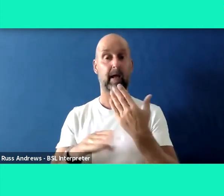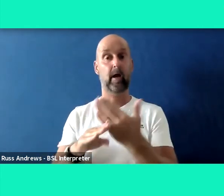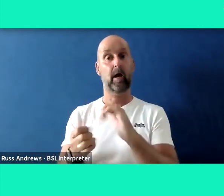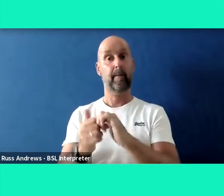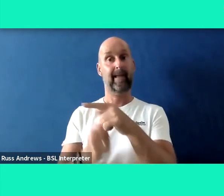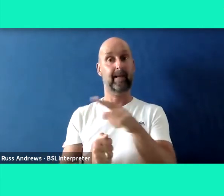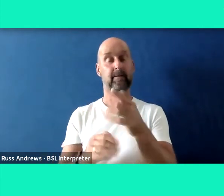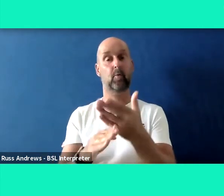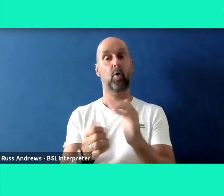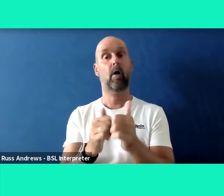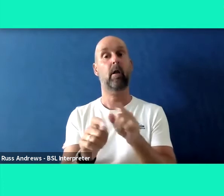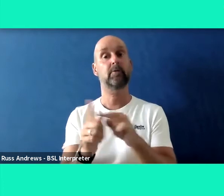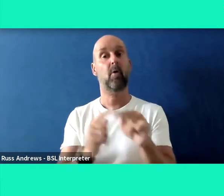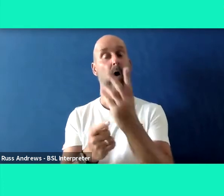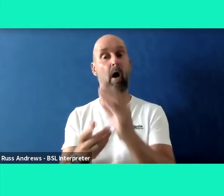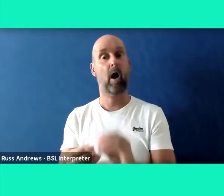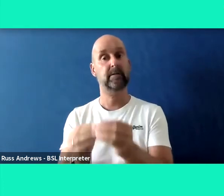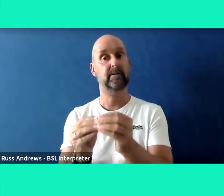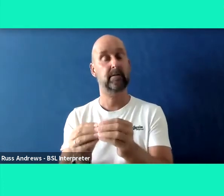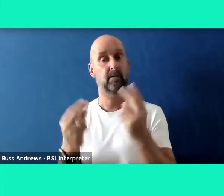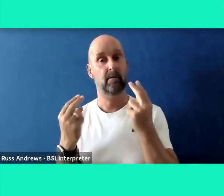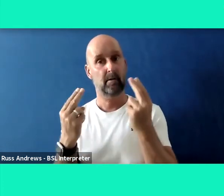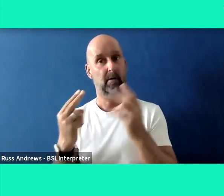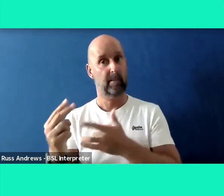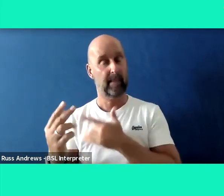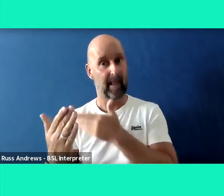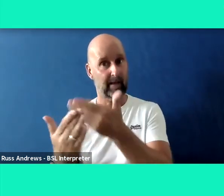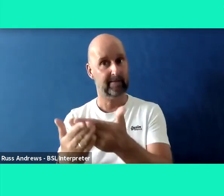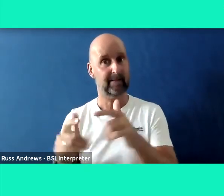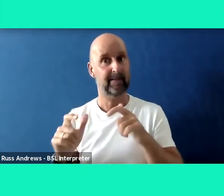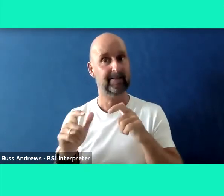as well as artists who have fought tirelessly all of their lives, still in a perilous position